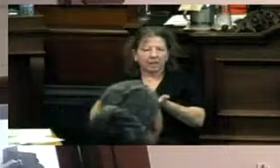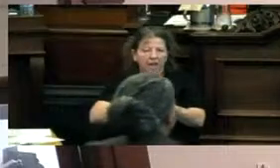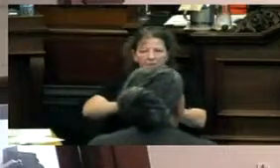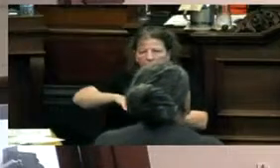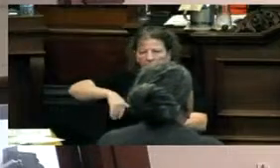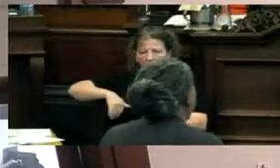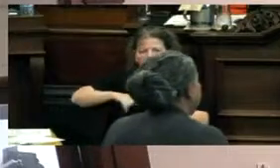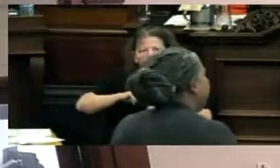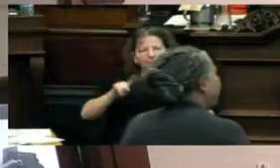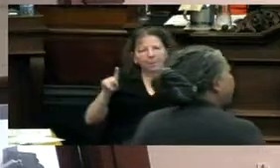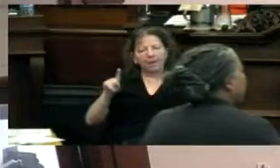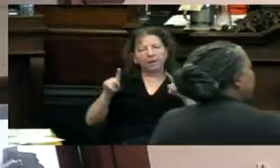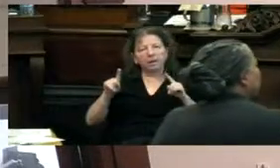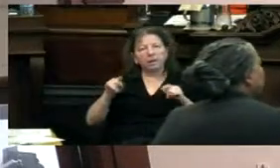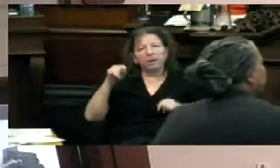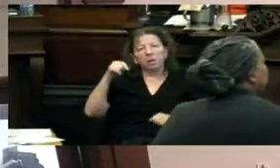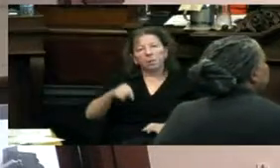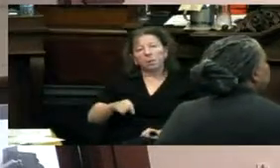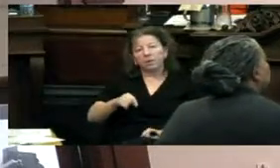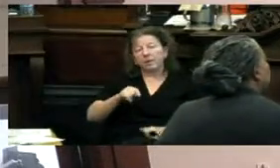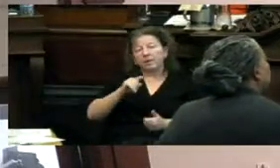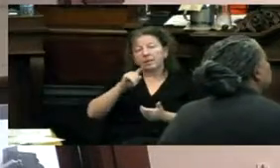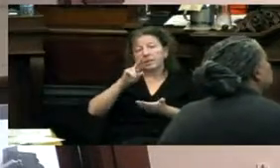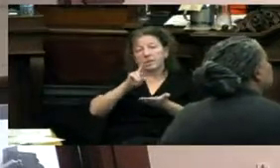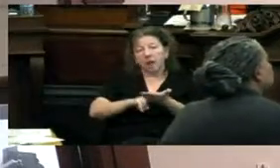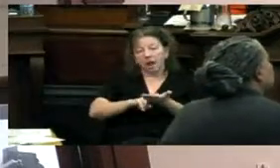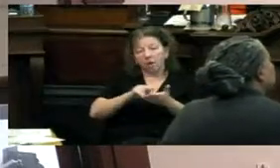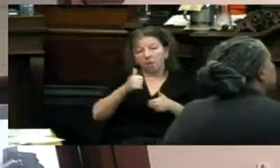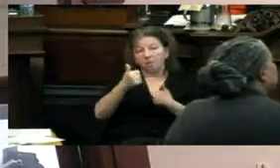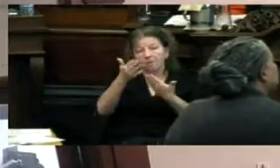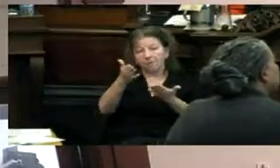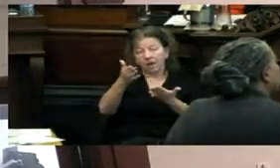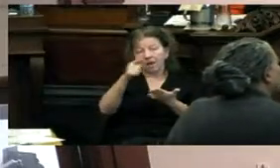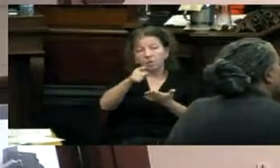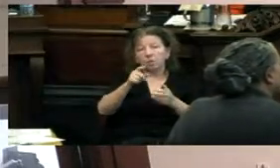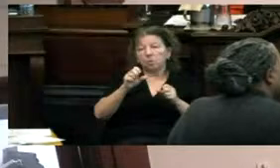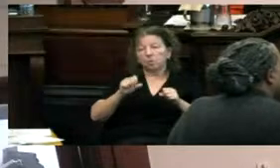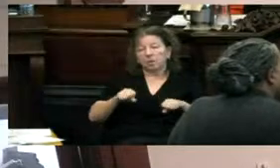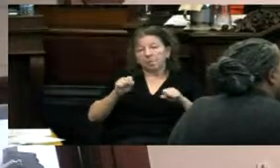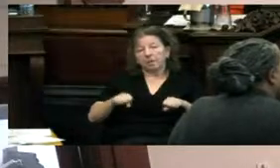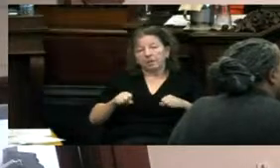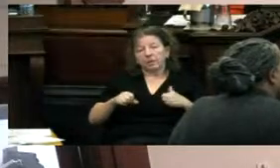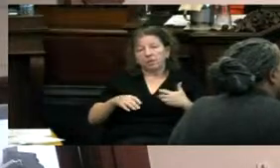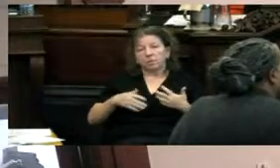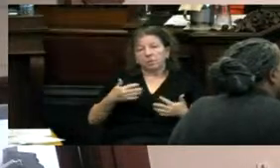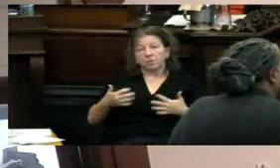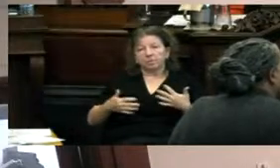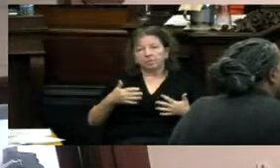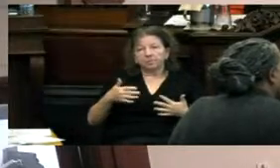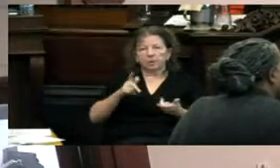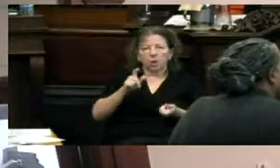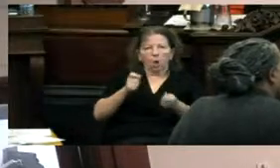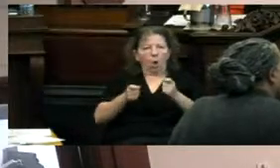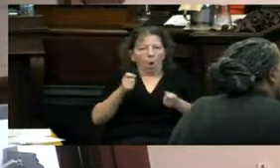a three year strategic plan, I have not seen what the contract looks like, but does the